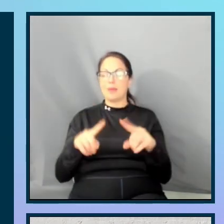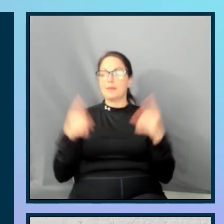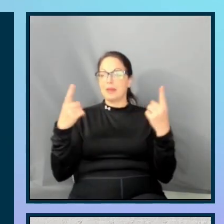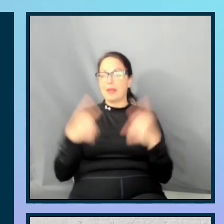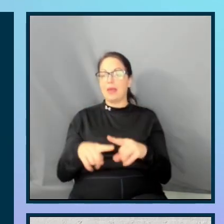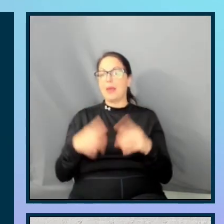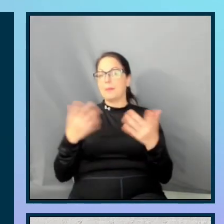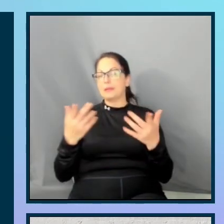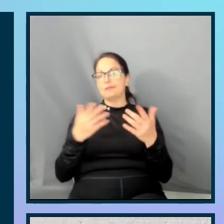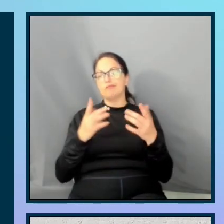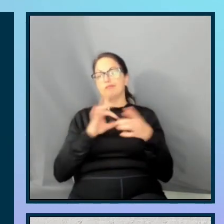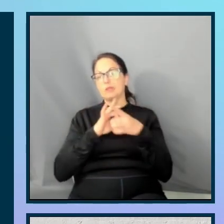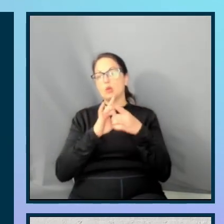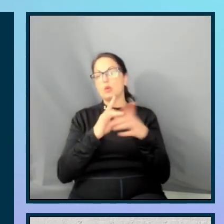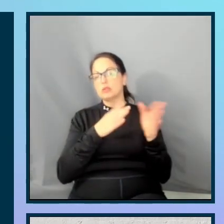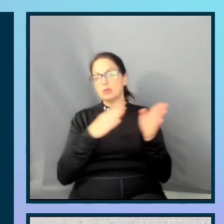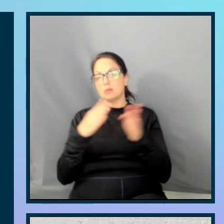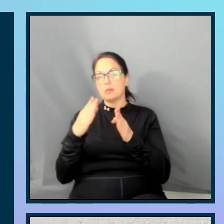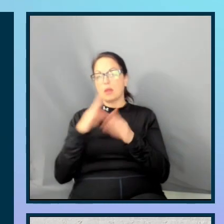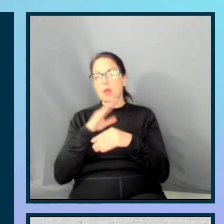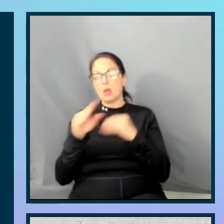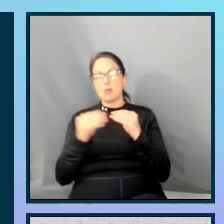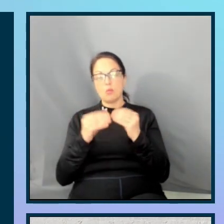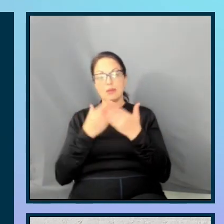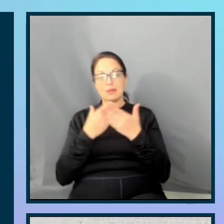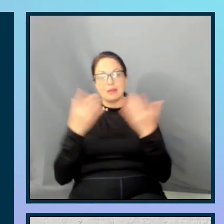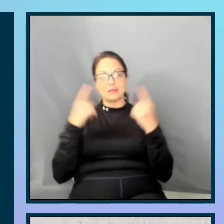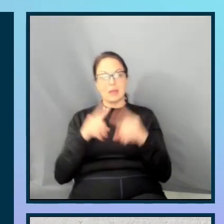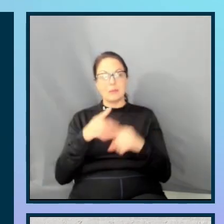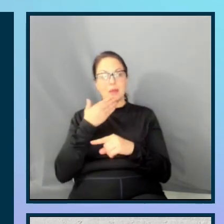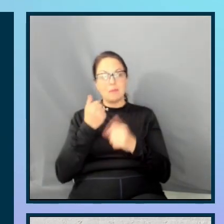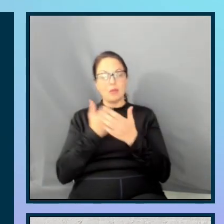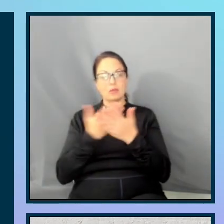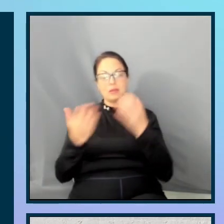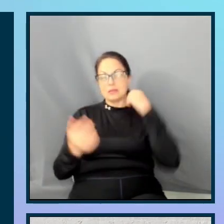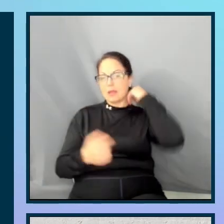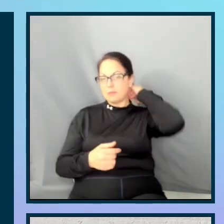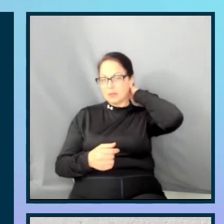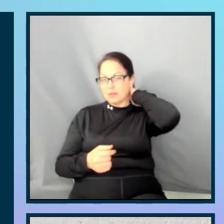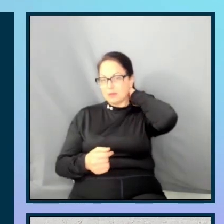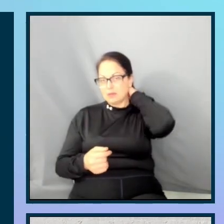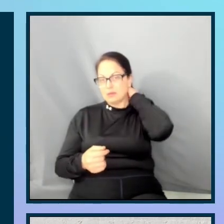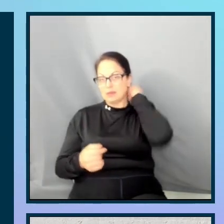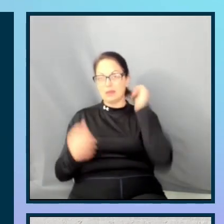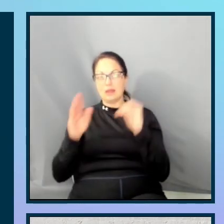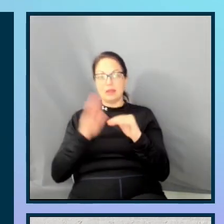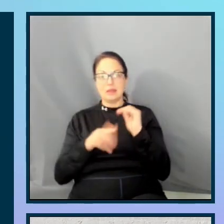And I'm glad, because more things happened and better things happened than I could ever have planned for.